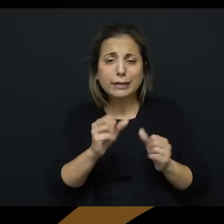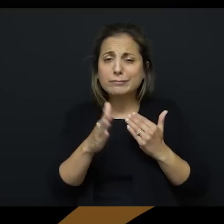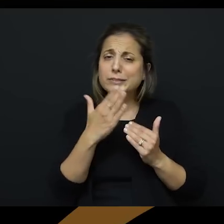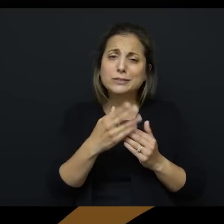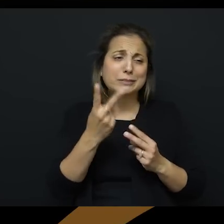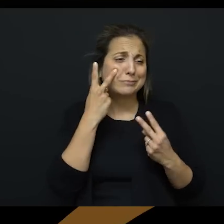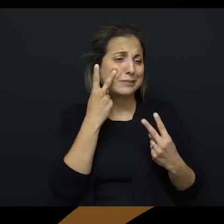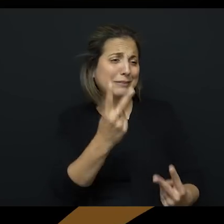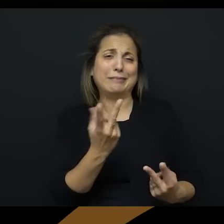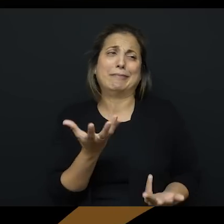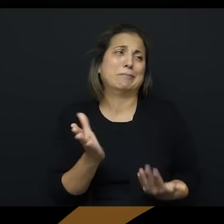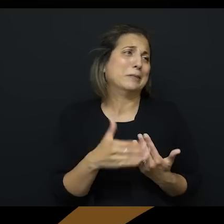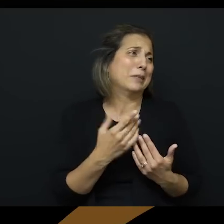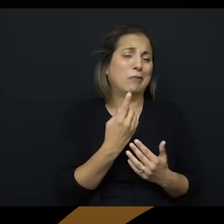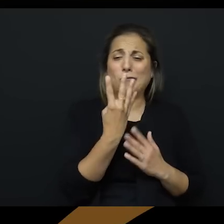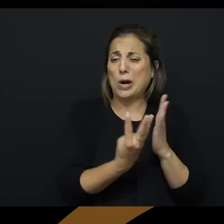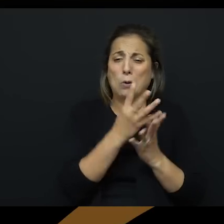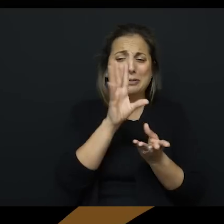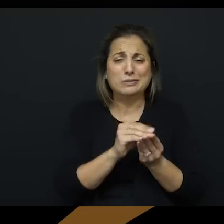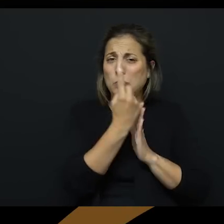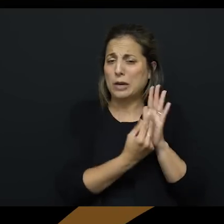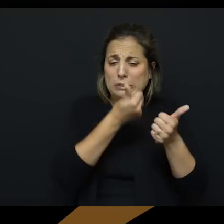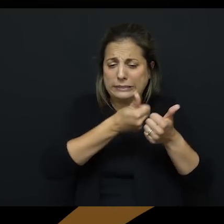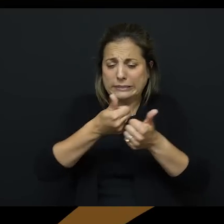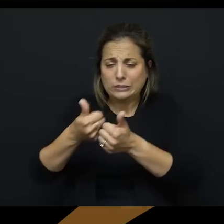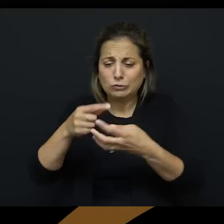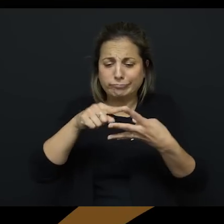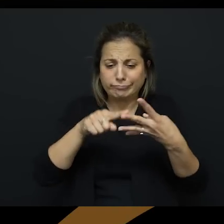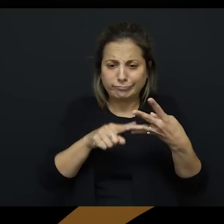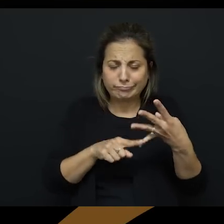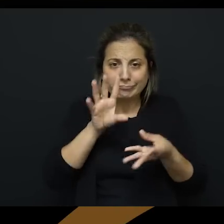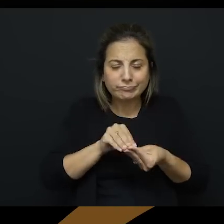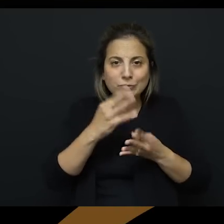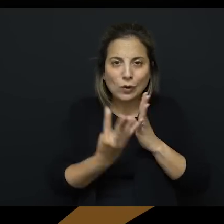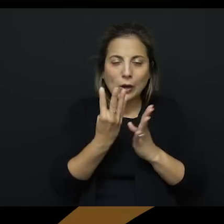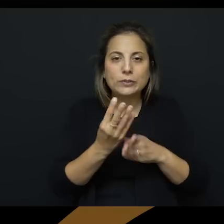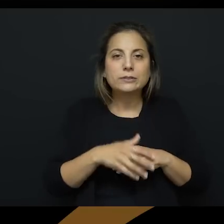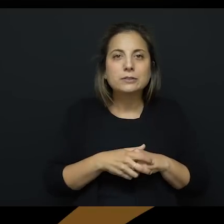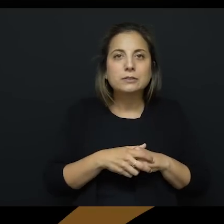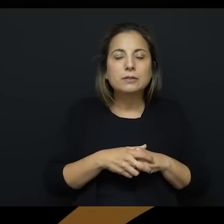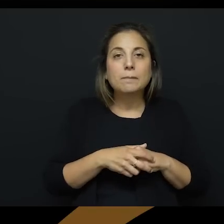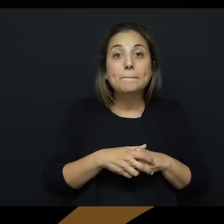It is a great limited series and something you can watch easily. Four hours, an hour an episode.